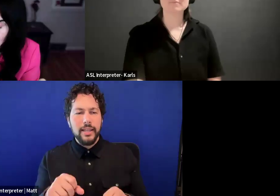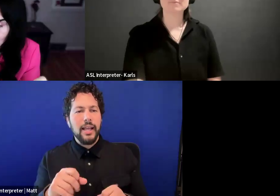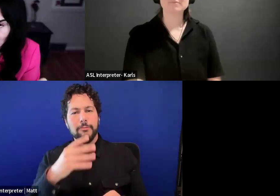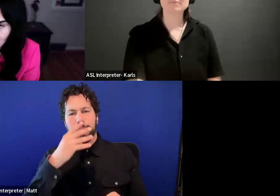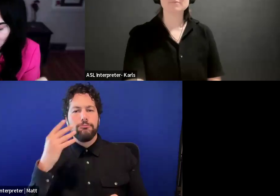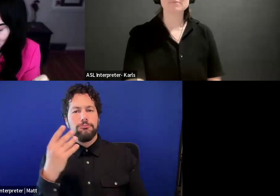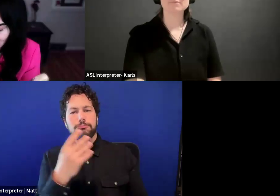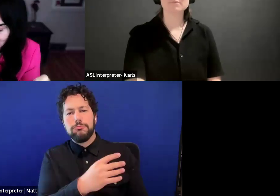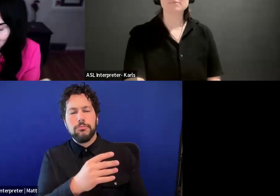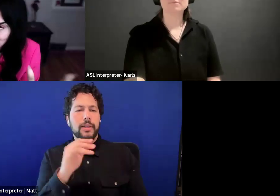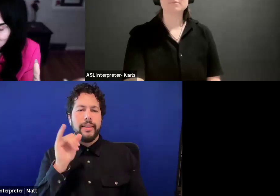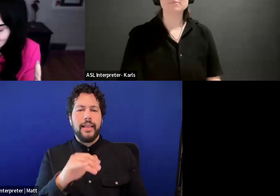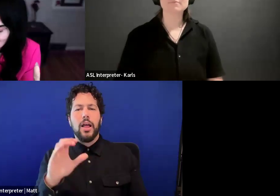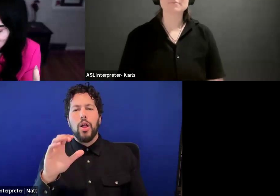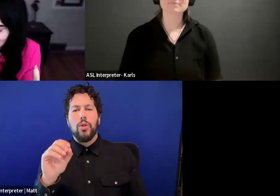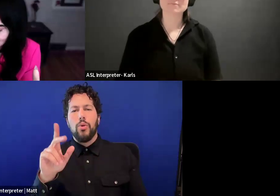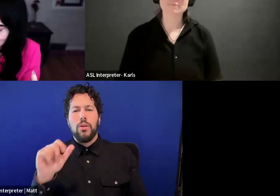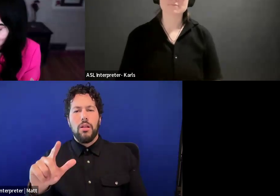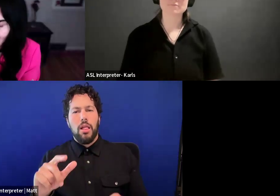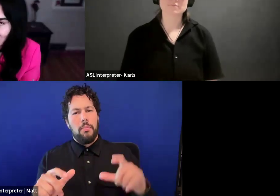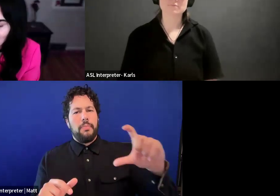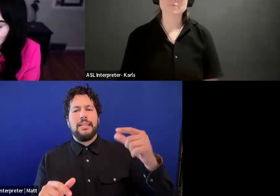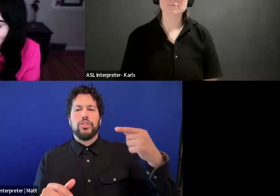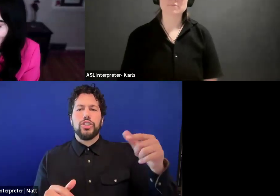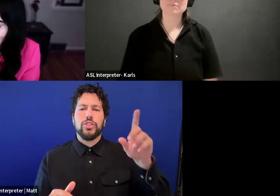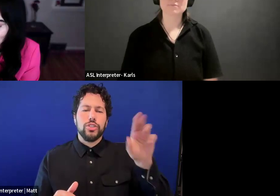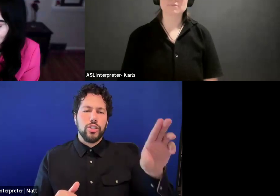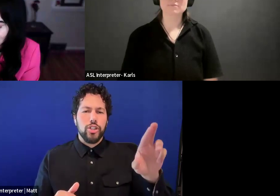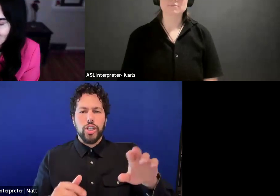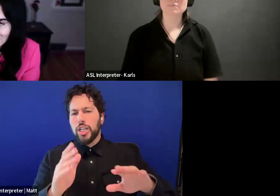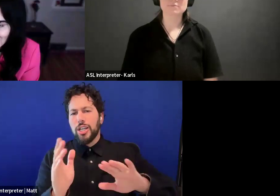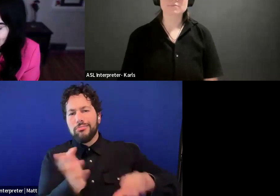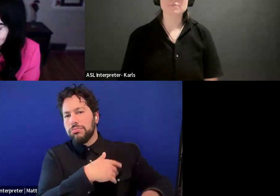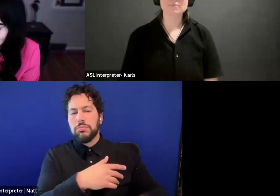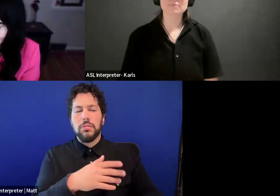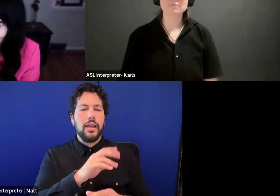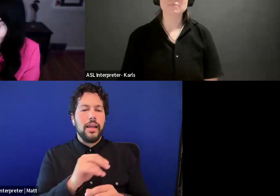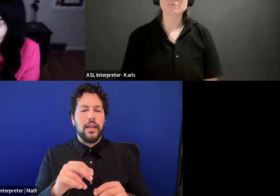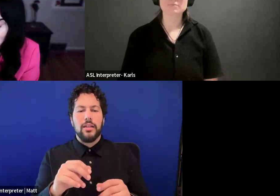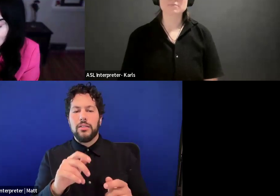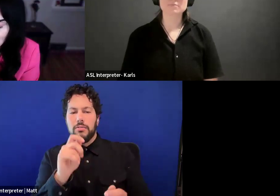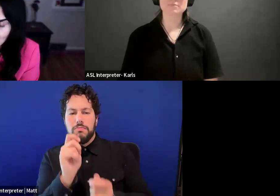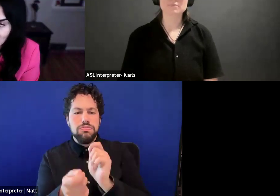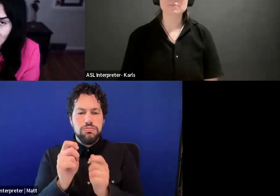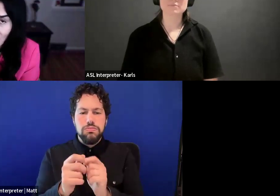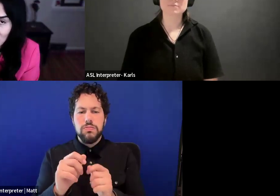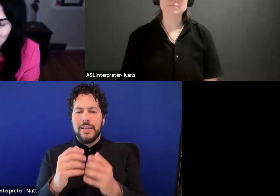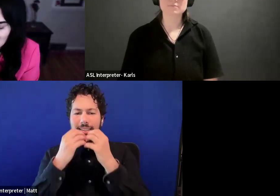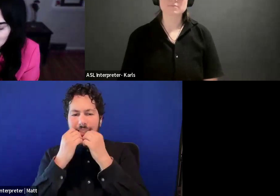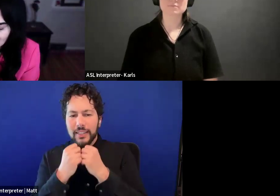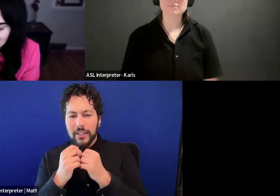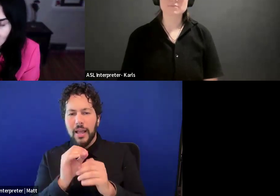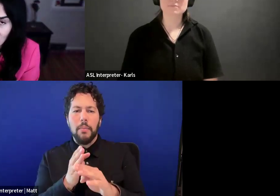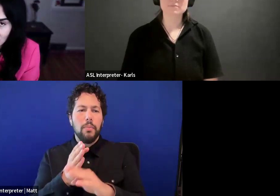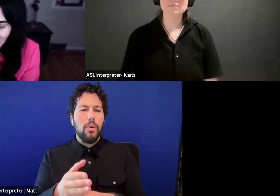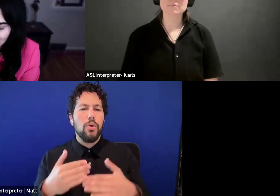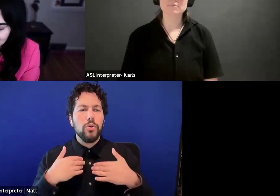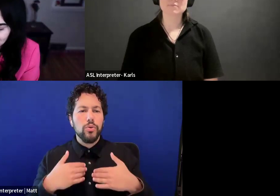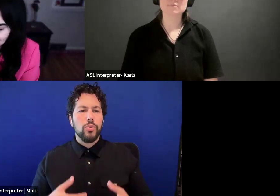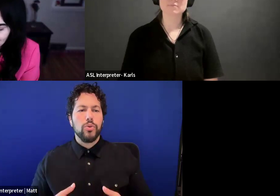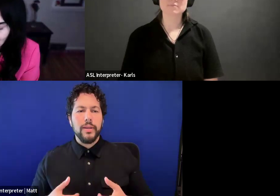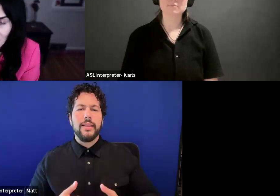to colonial capital G gender, and recalibrate sacred and posthuman arrangements of life.